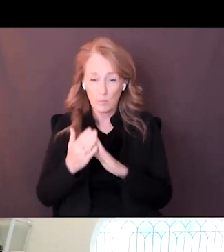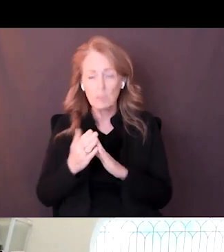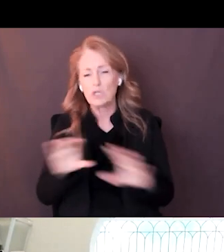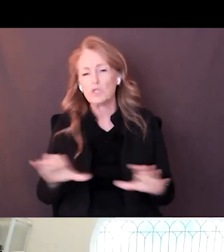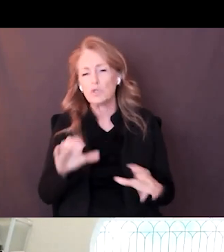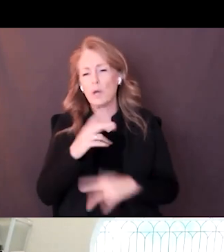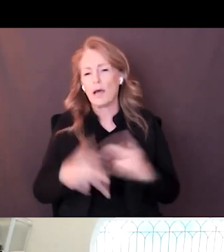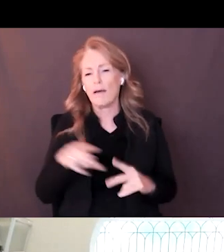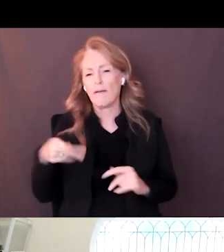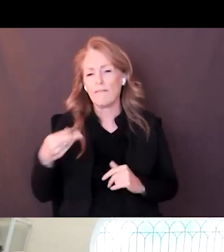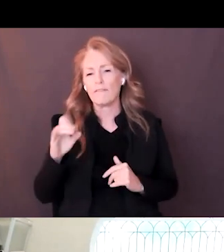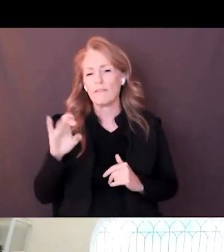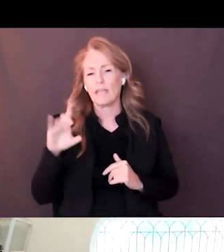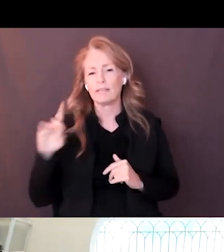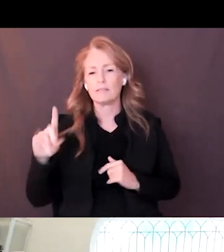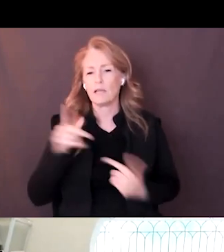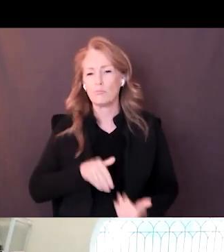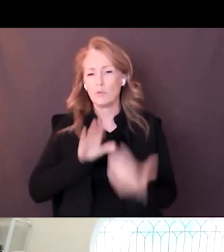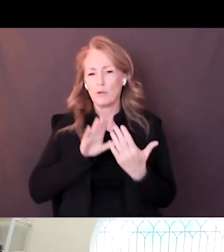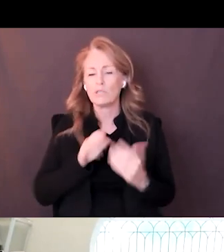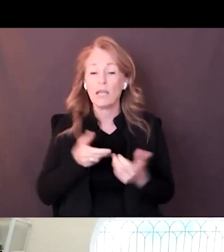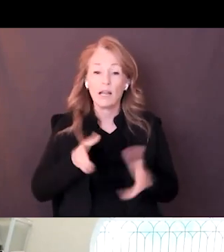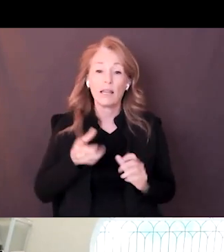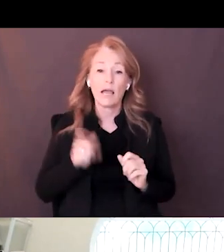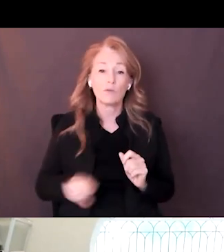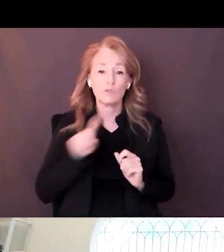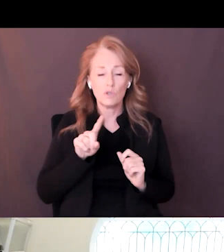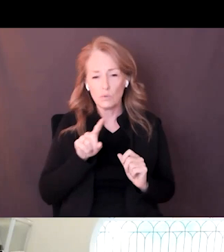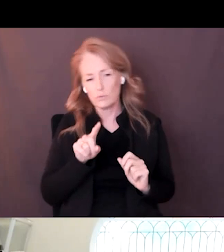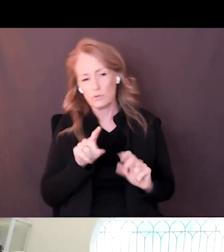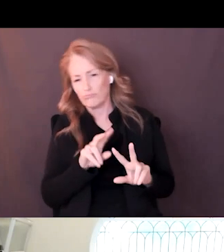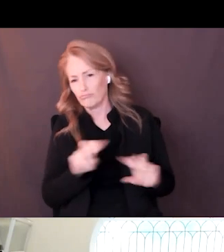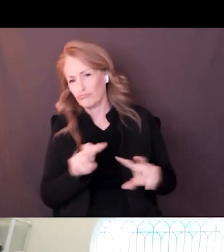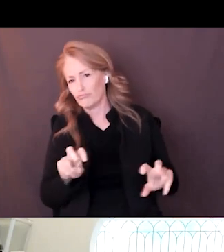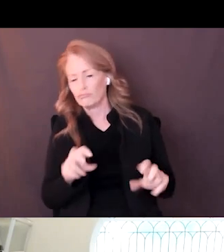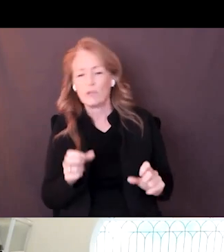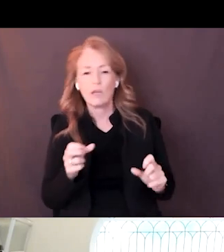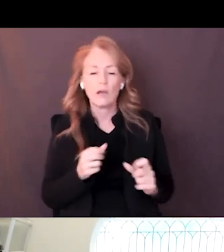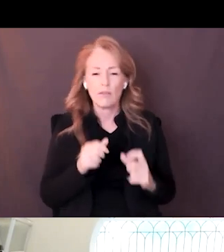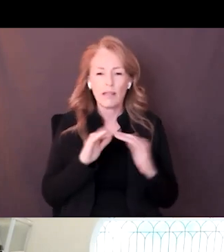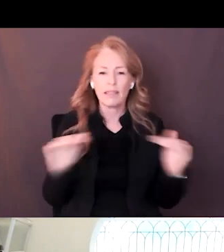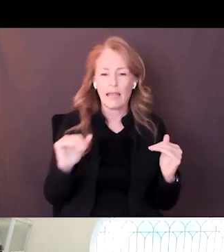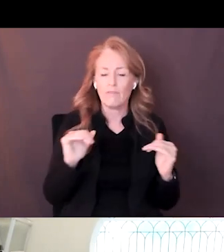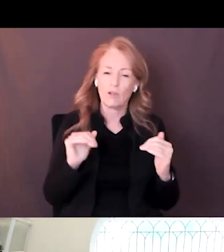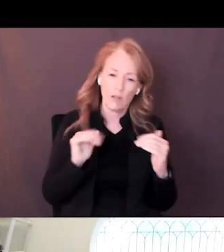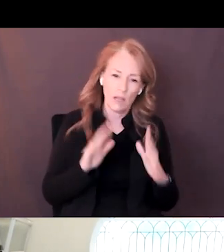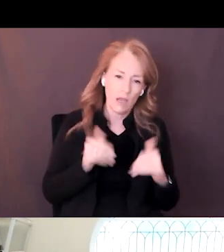WHAT THAT DOES IS ALLOWS YOU TO GAUGE THE LEVEL OF SERVICES THAT YOU ARE PROVIDING AND THEN YOU CAN EXPAND.